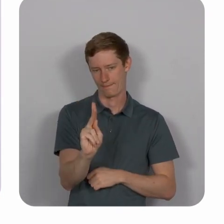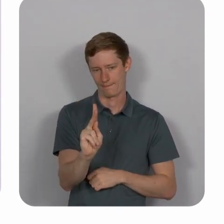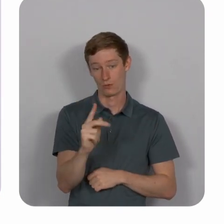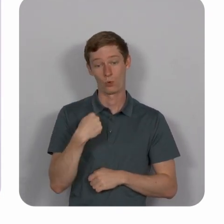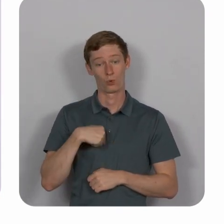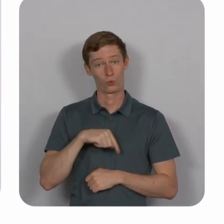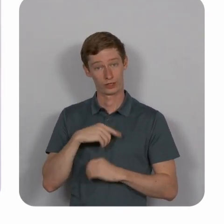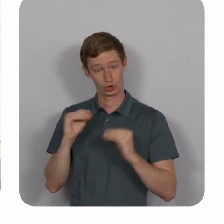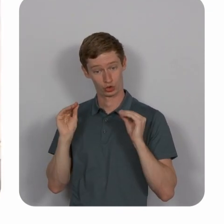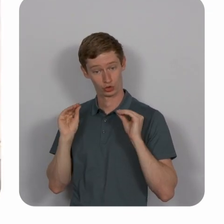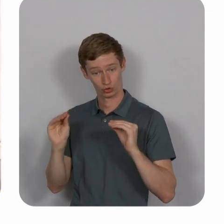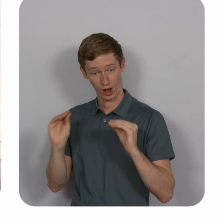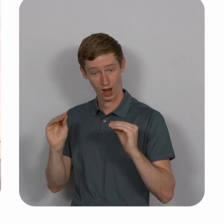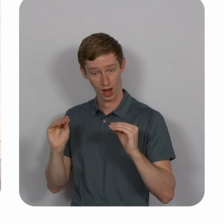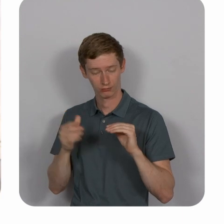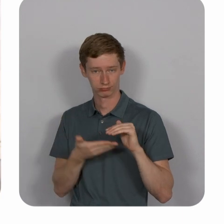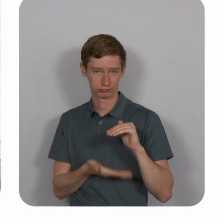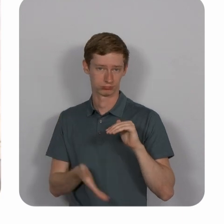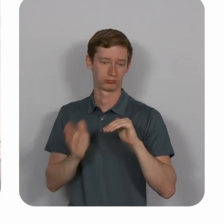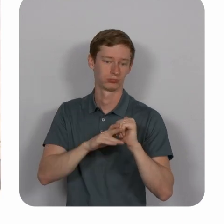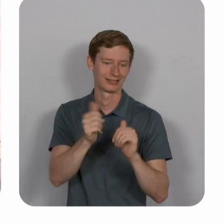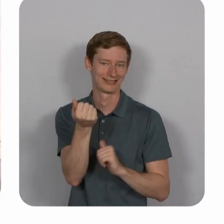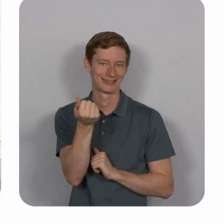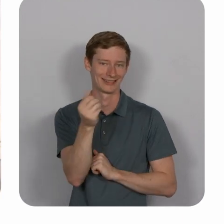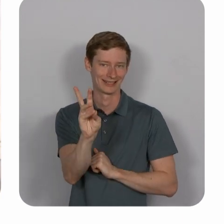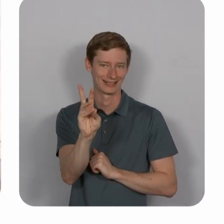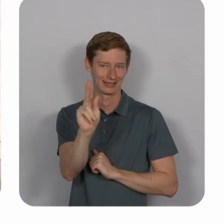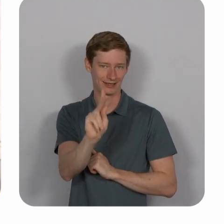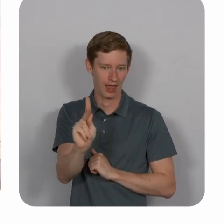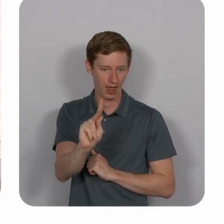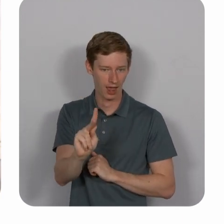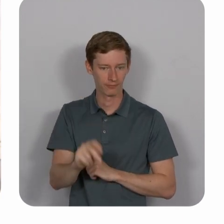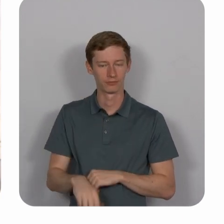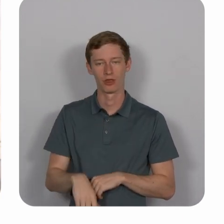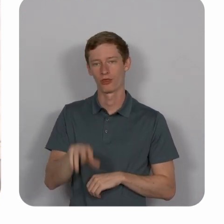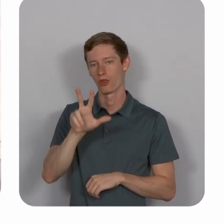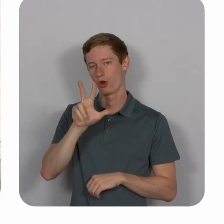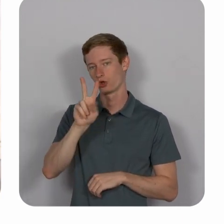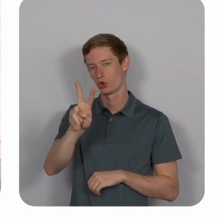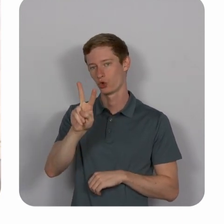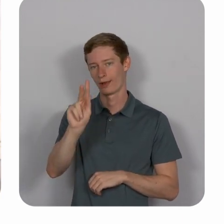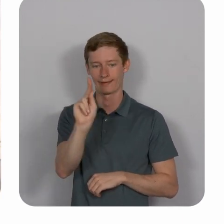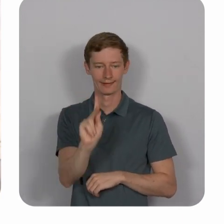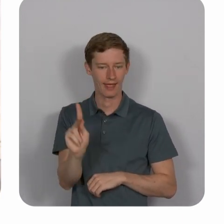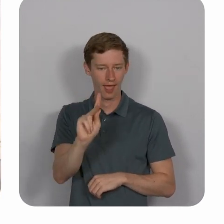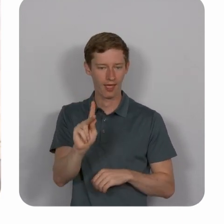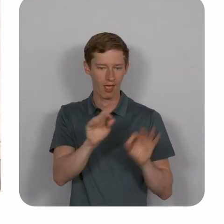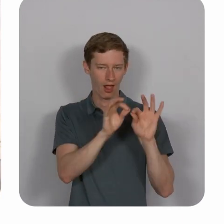to 16 k and 32 k long context window.